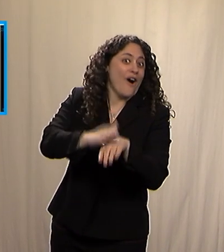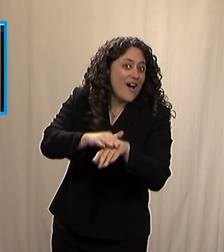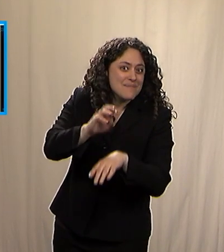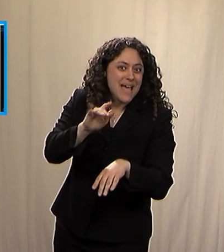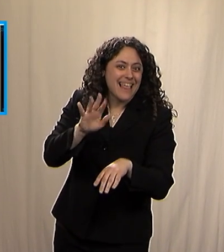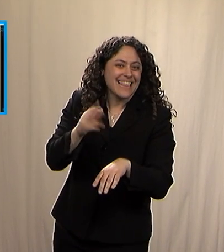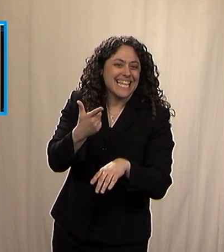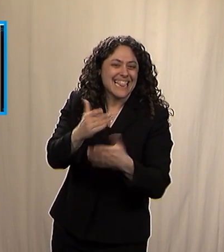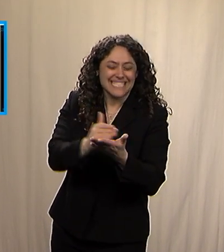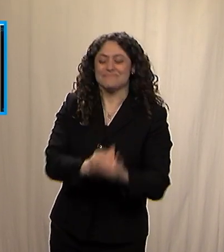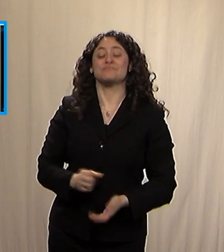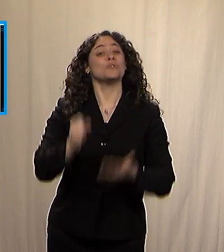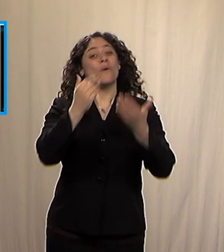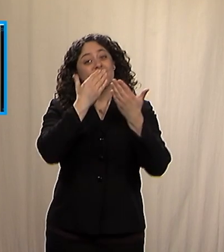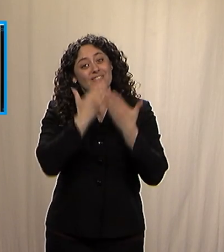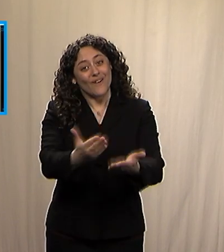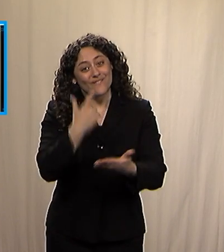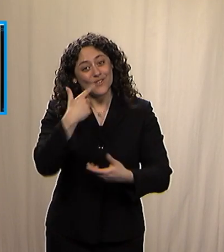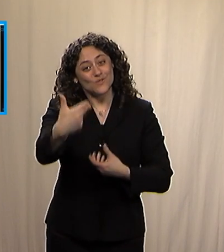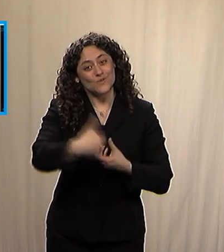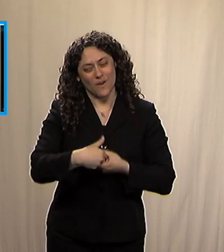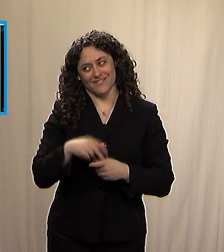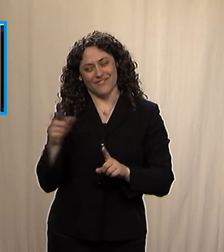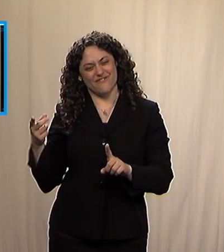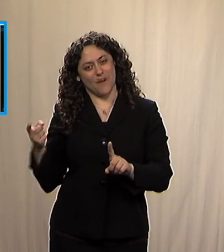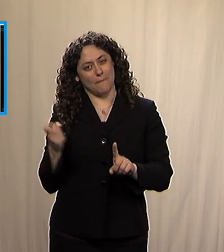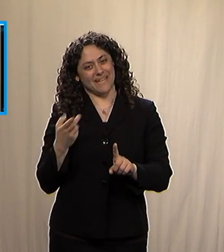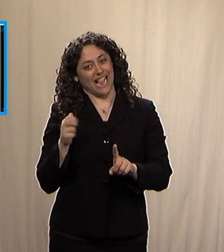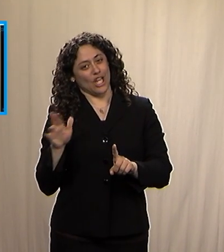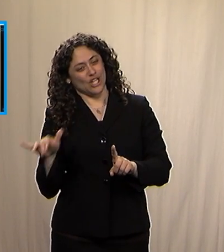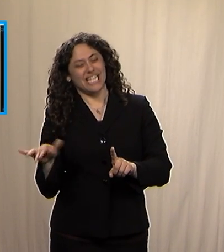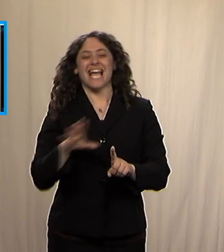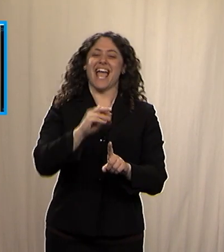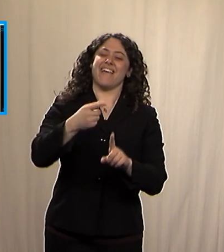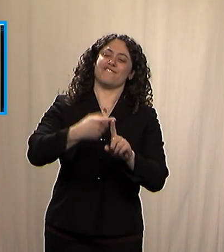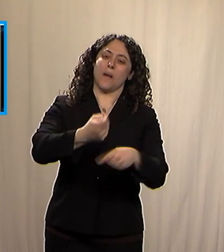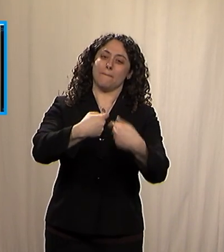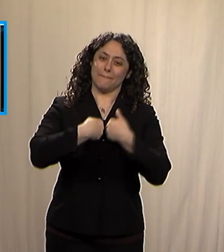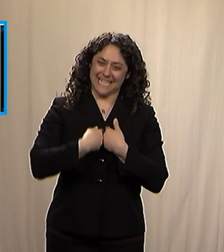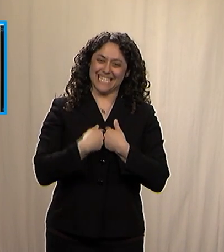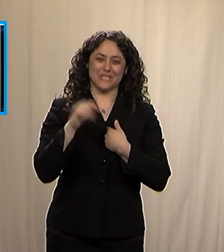That's from Hillary. And from me, I really appreciate,